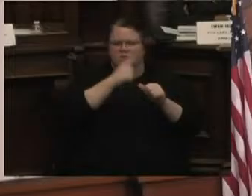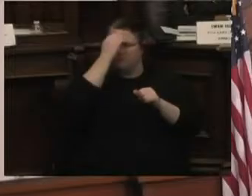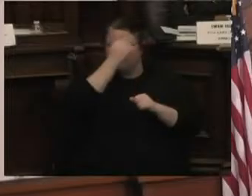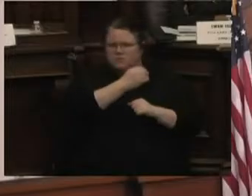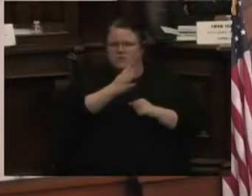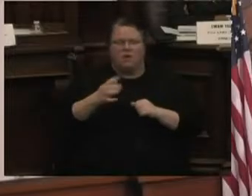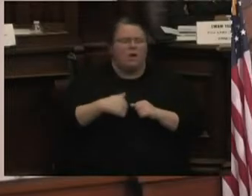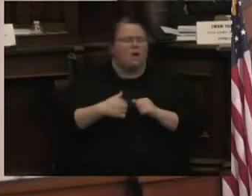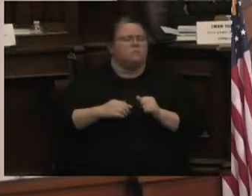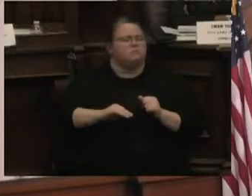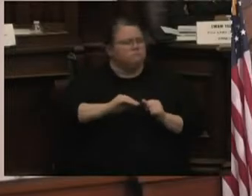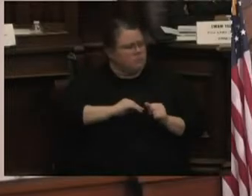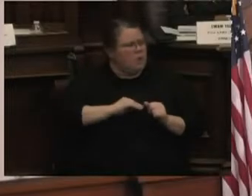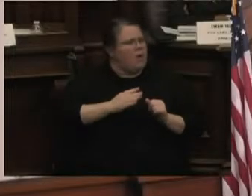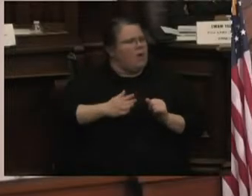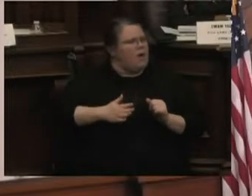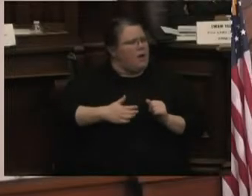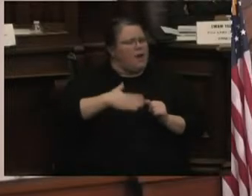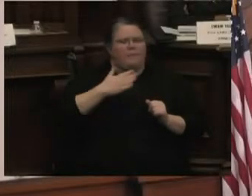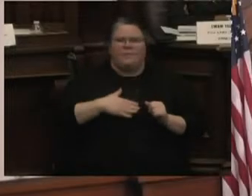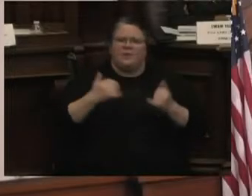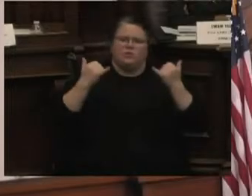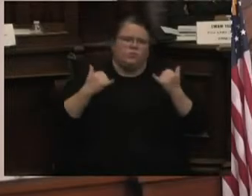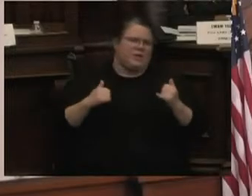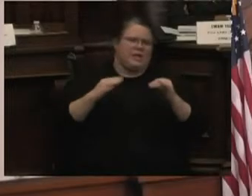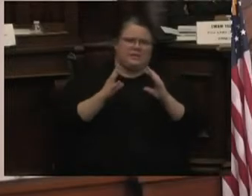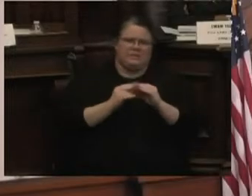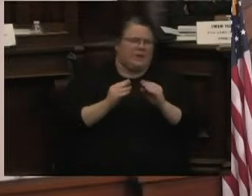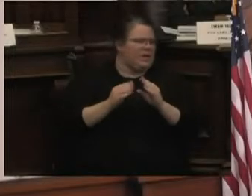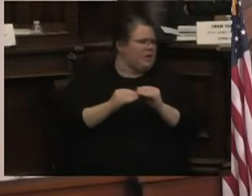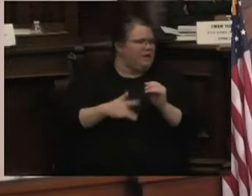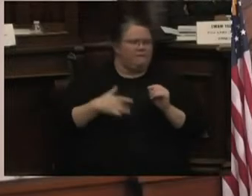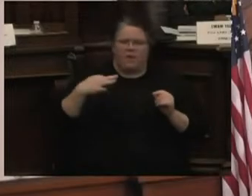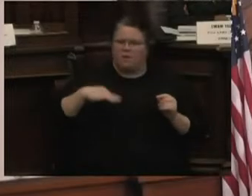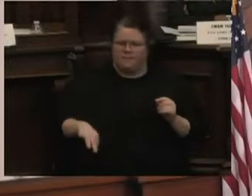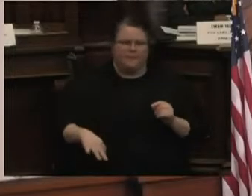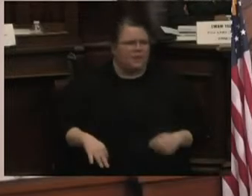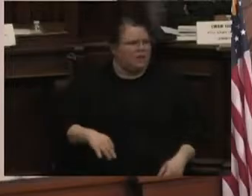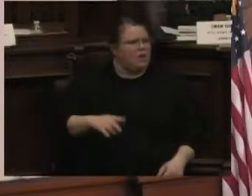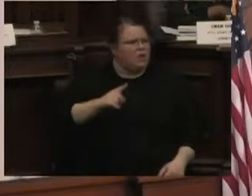the training report, but I'm going to start by indicating